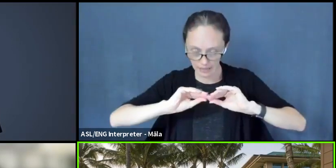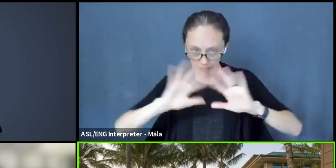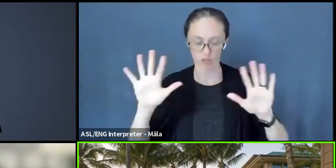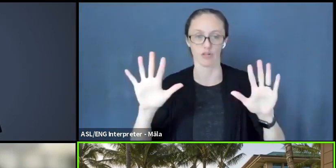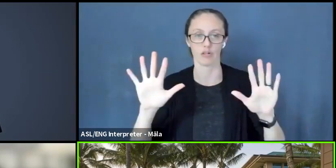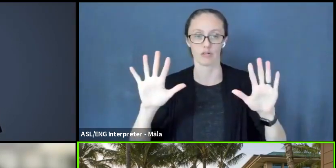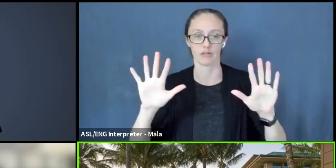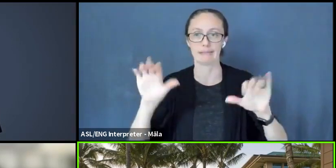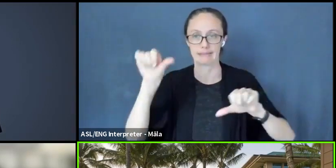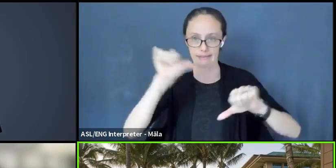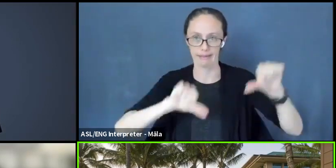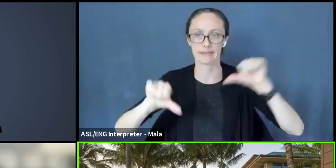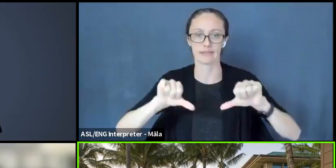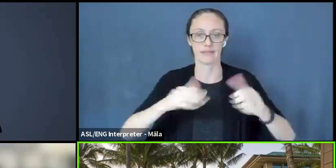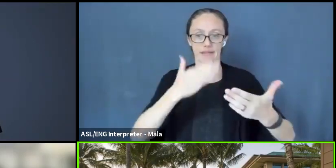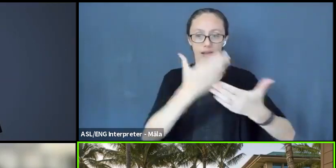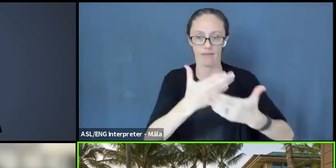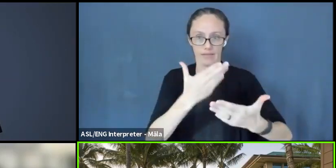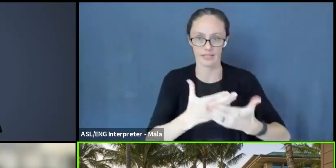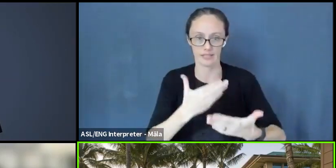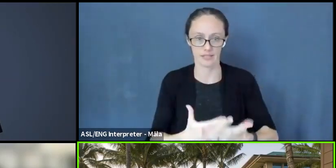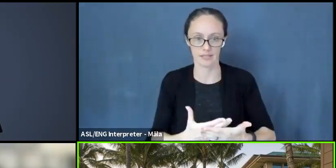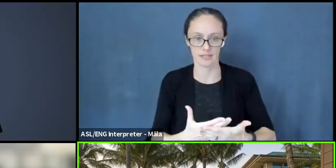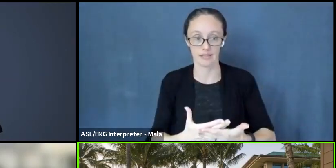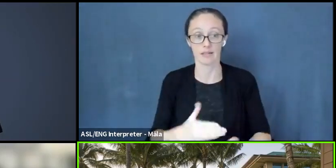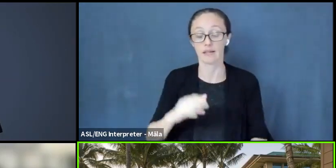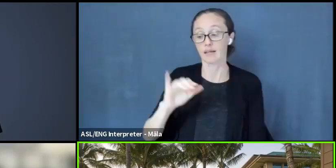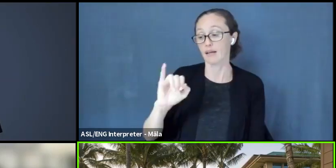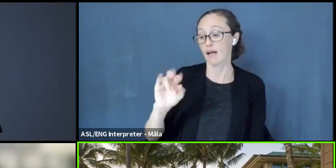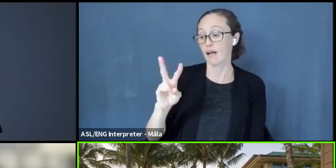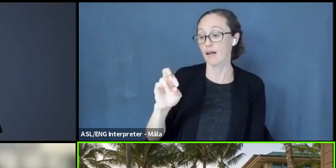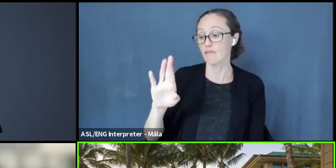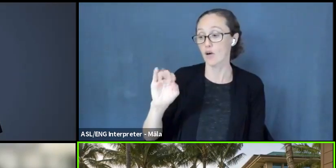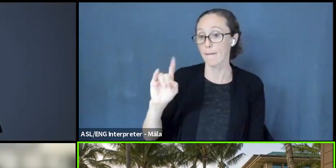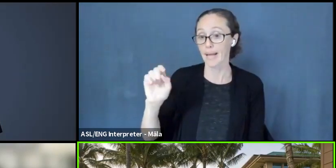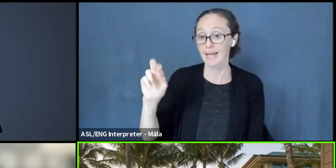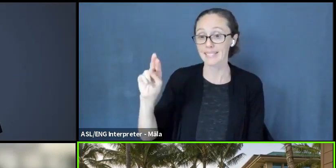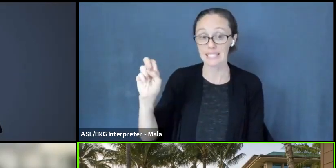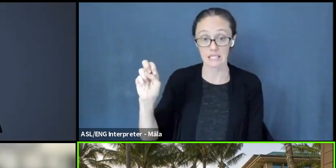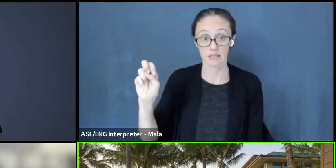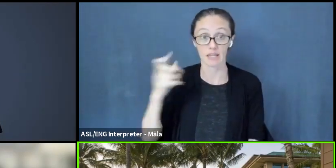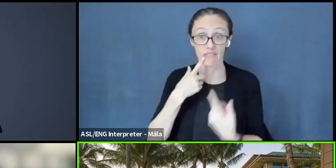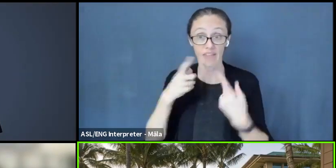That Ivermectin is not effective. To treat Covid.